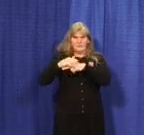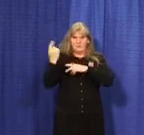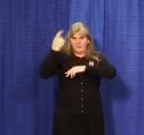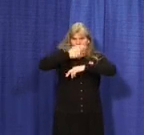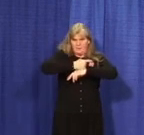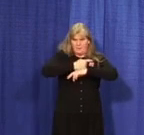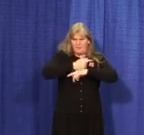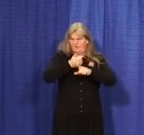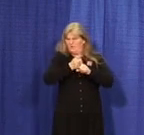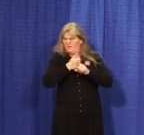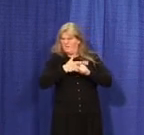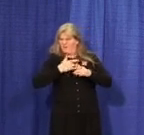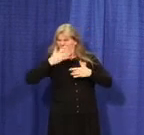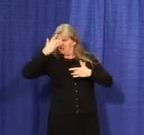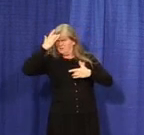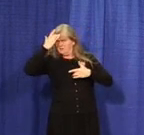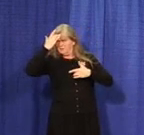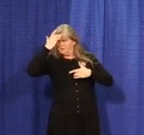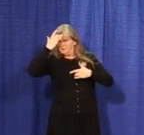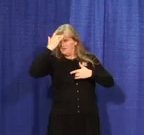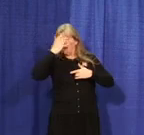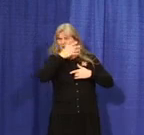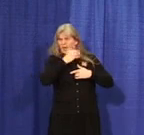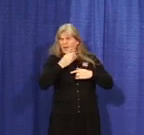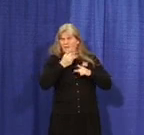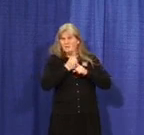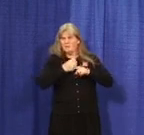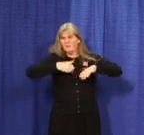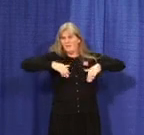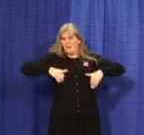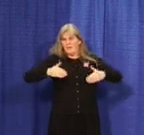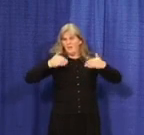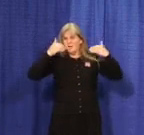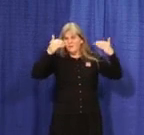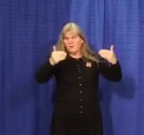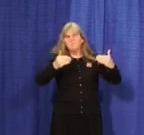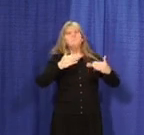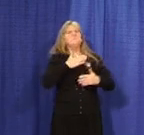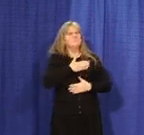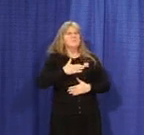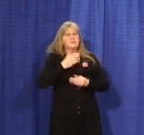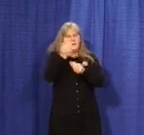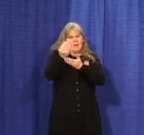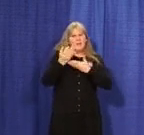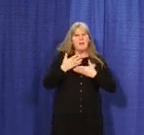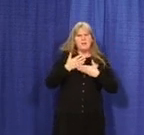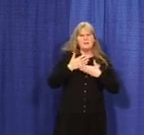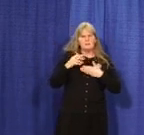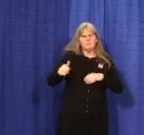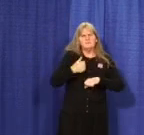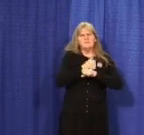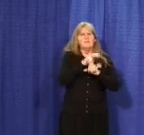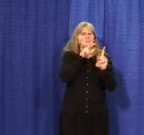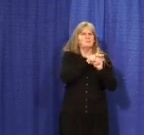any symptoms, and you haven't as yet come forward, please do let us know and arrange for testing.